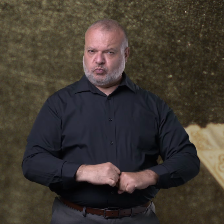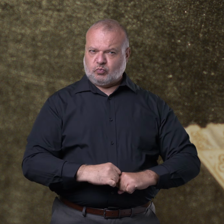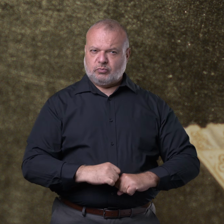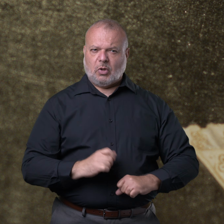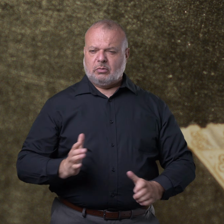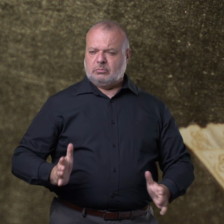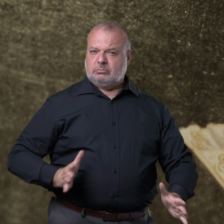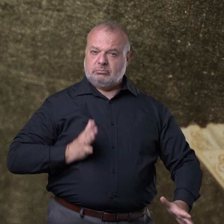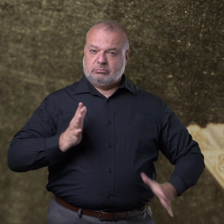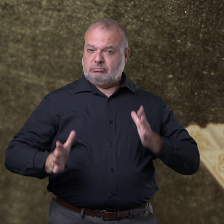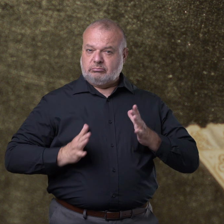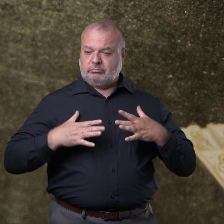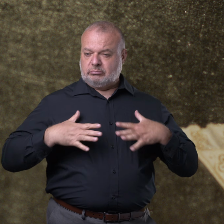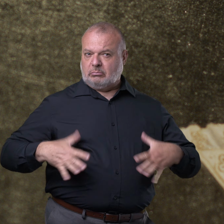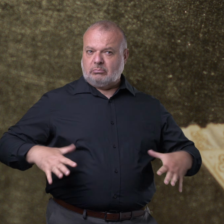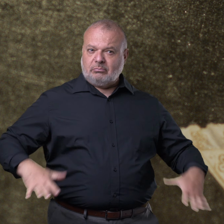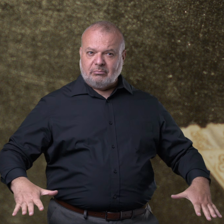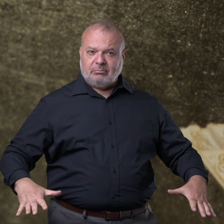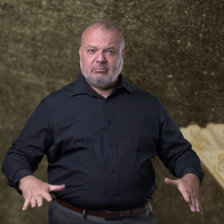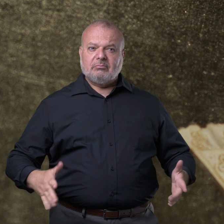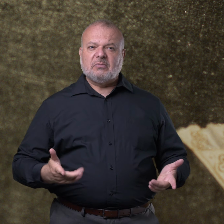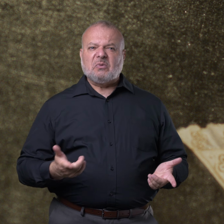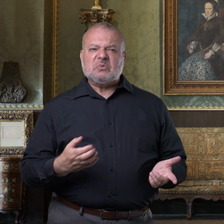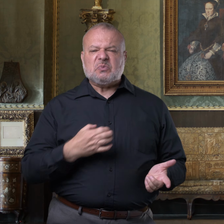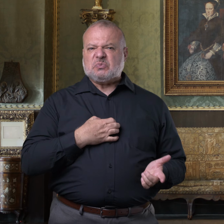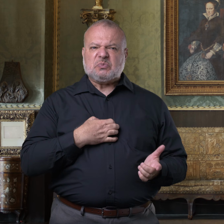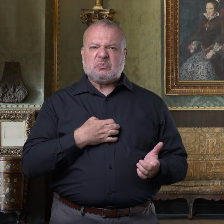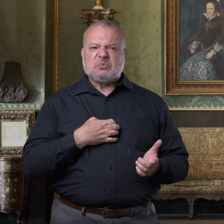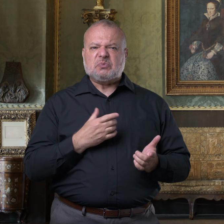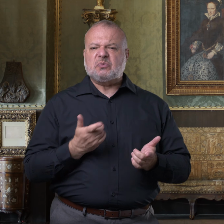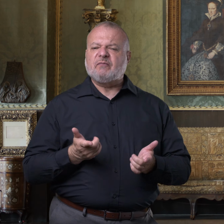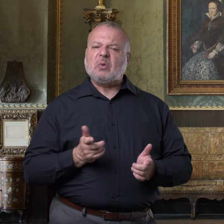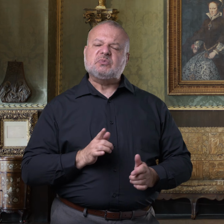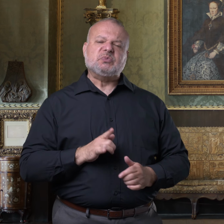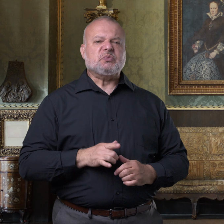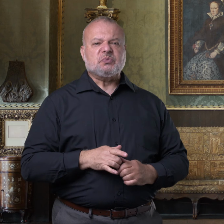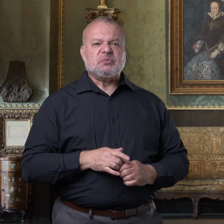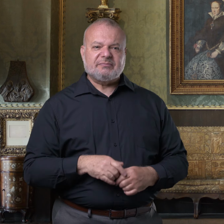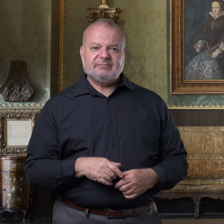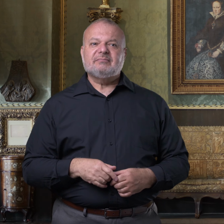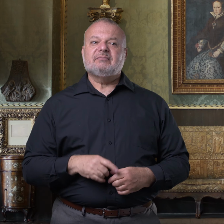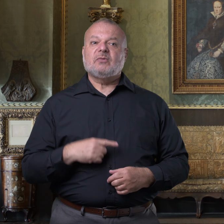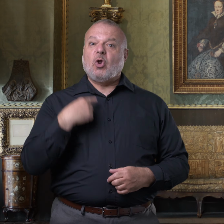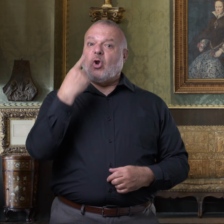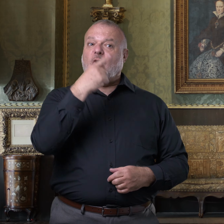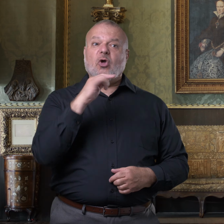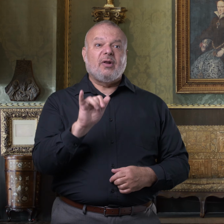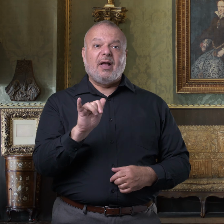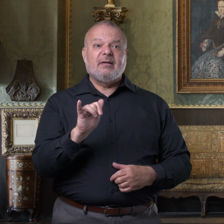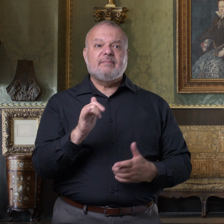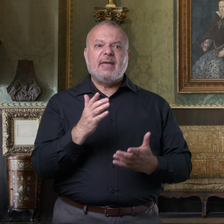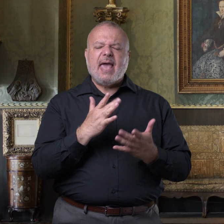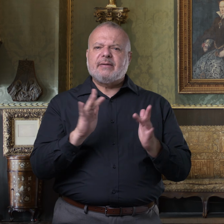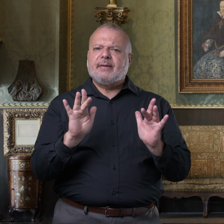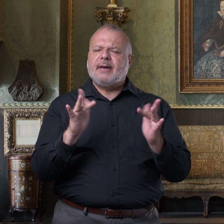Opulently dressed and bejeweled, her pale face and hands contrast with the dark background